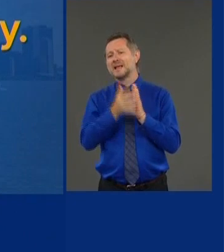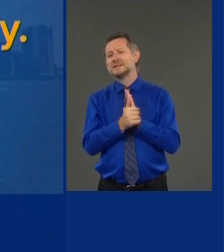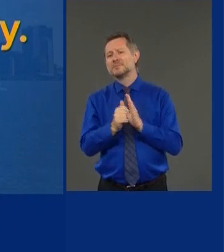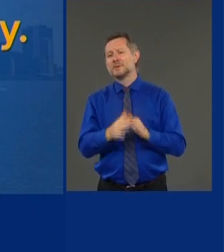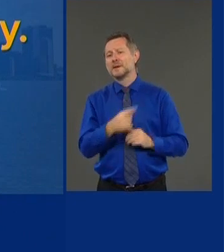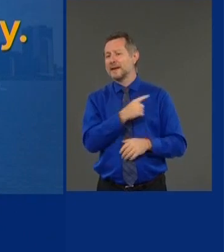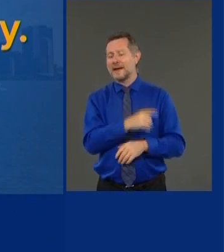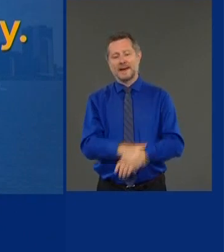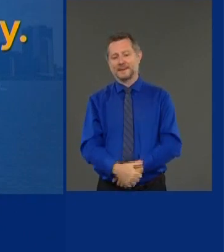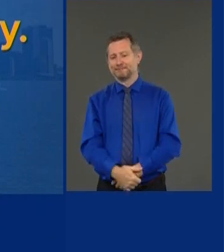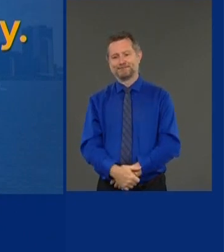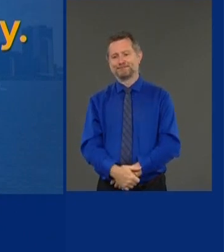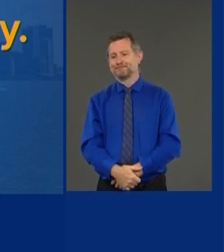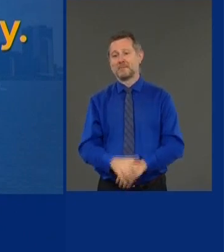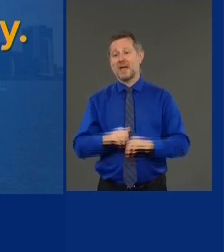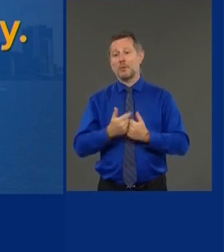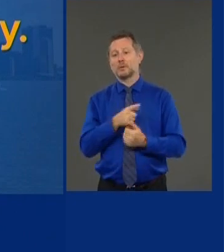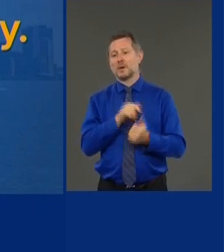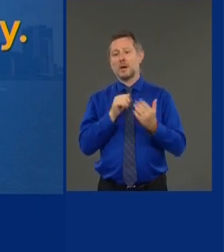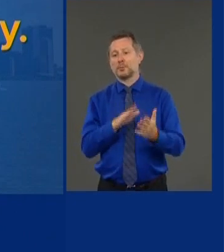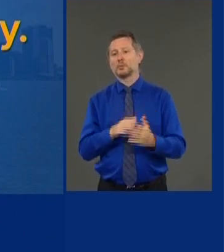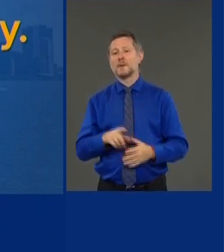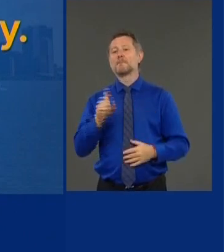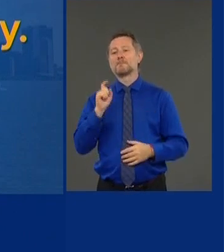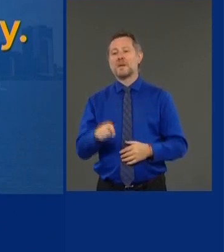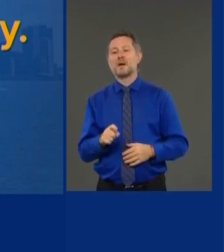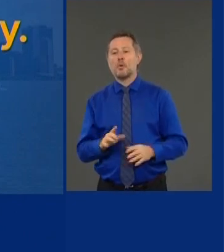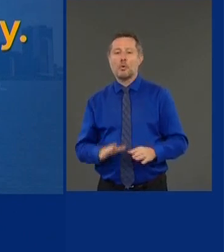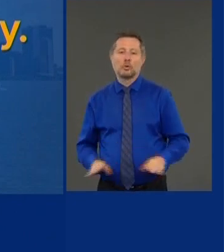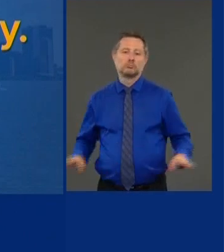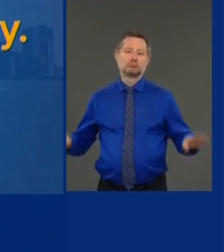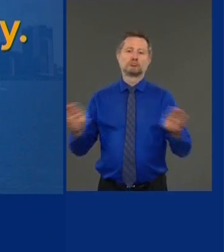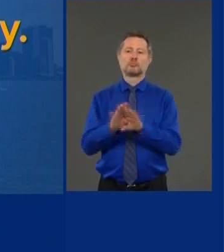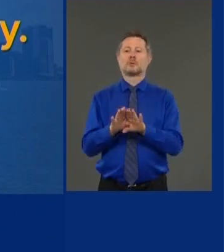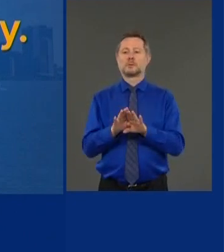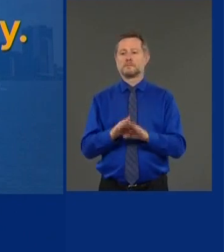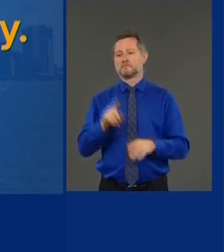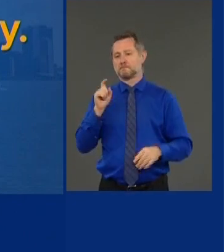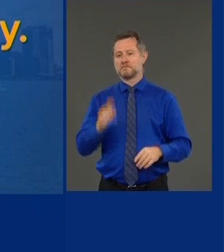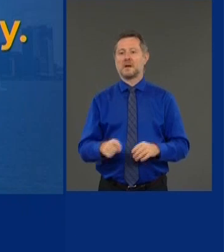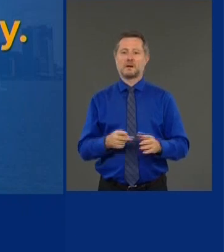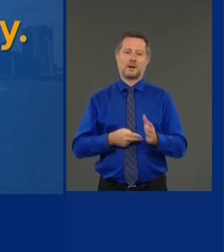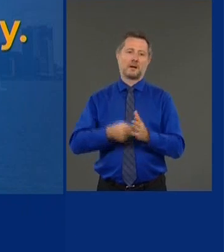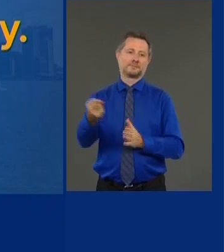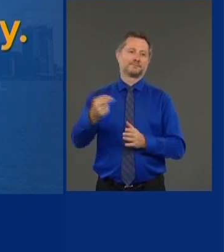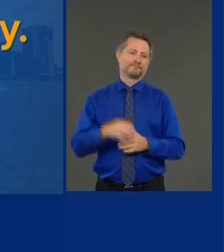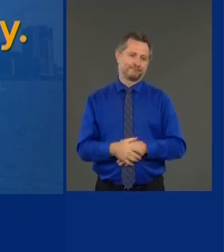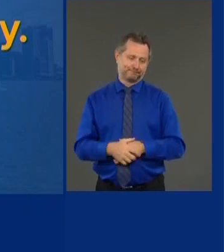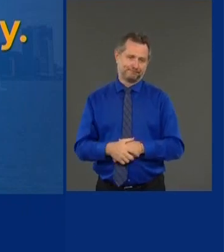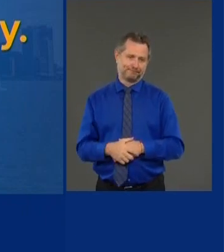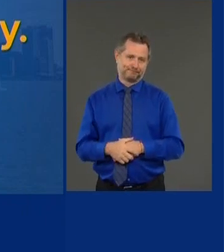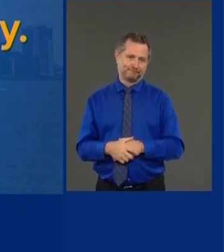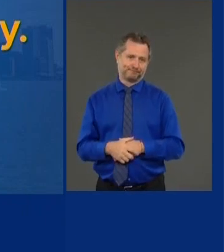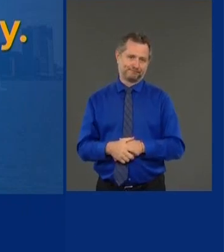YES. BUT THE WAY THE MEDICAL EXPERTS ARE TALKING ABOUT IT, IT WON'T WORK. IT WON'T WORK UNLESS YOU HIT THE